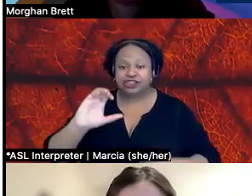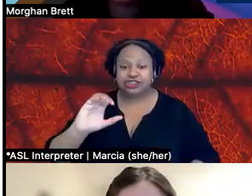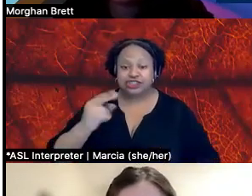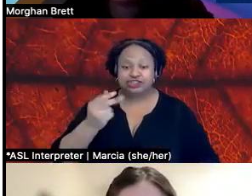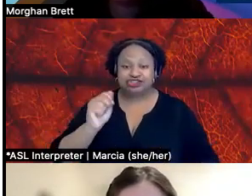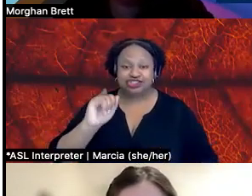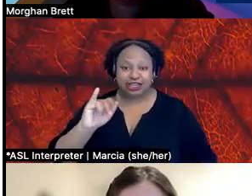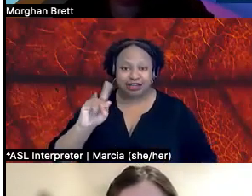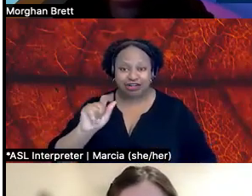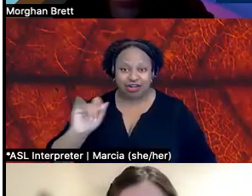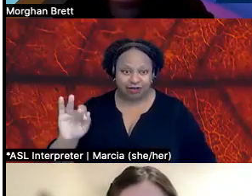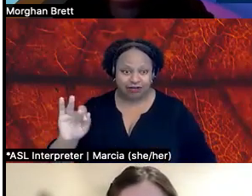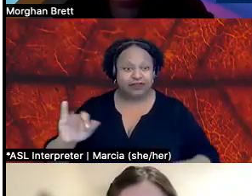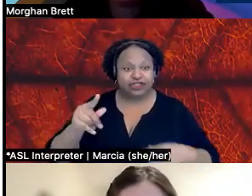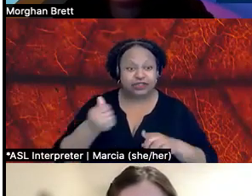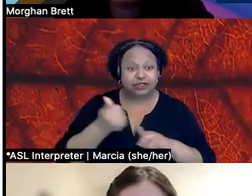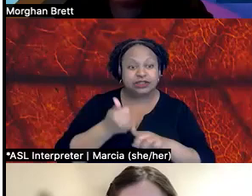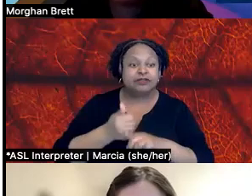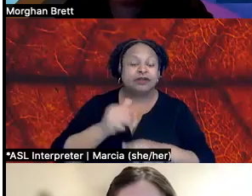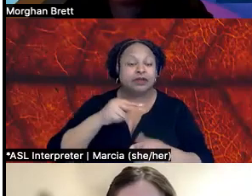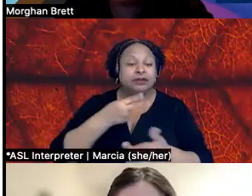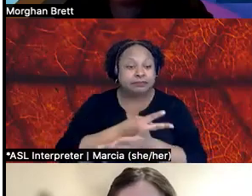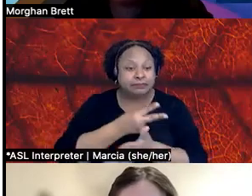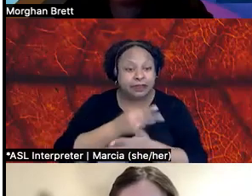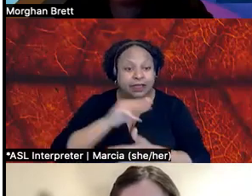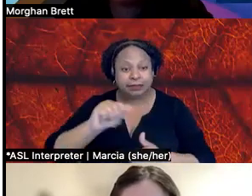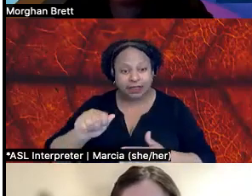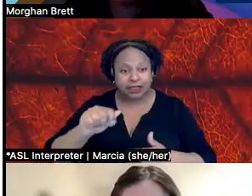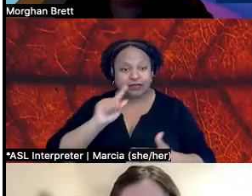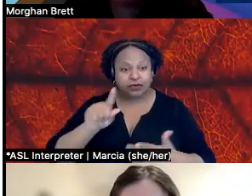Jessica holds an MA in sociology